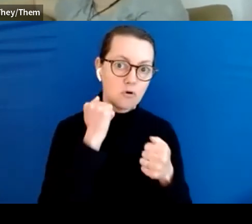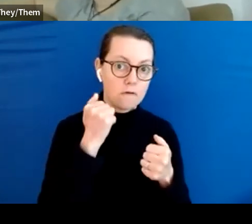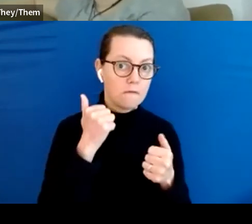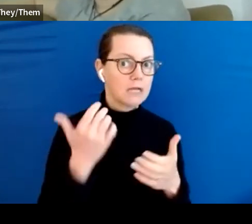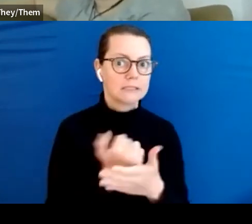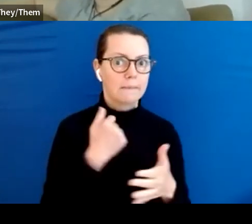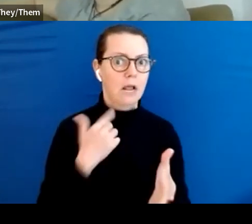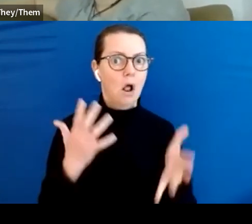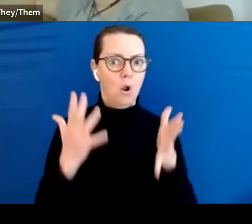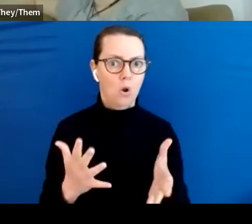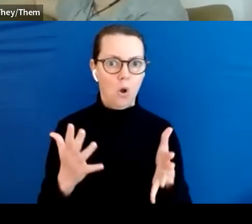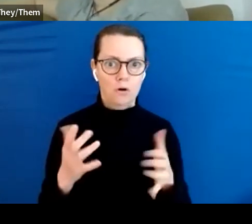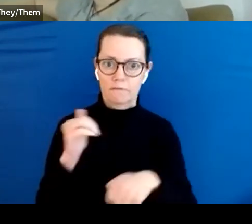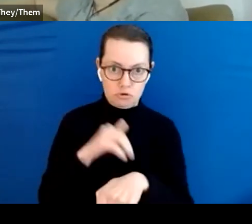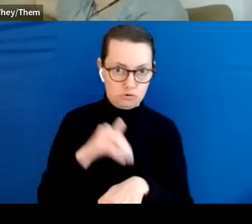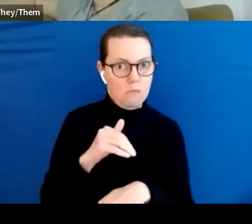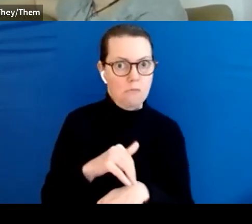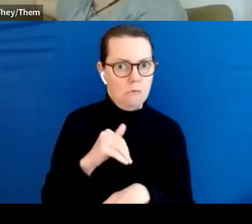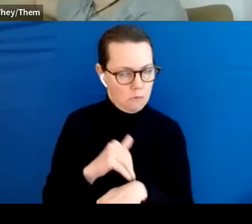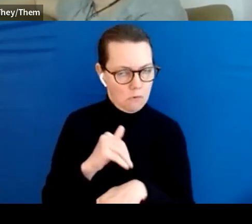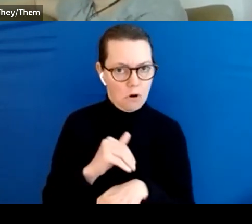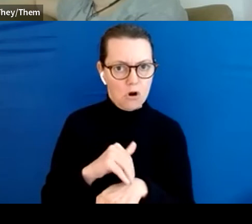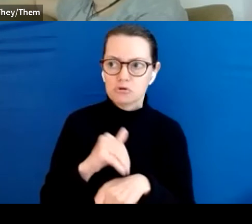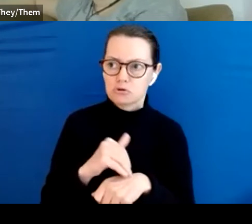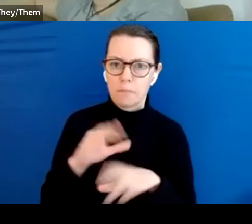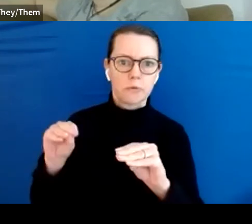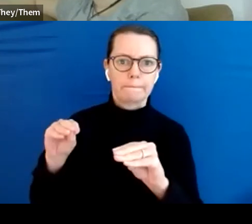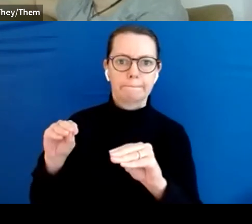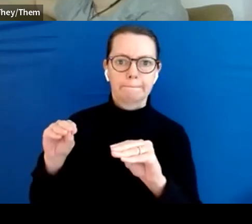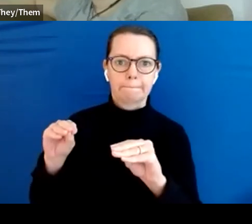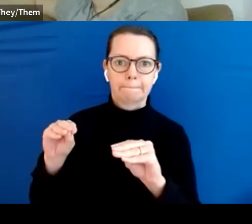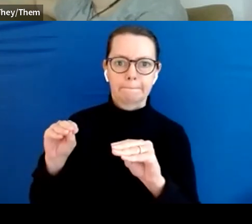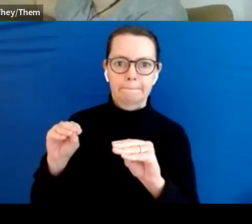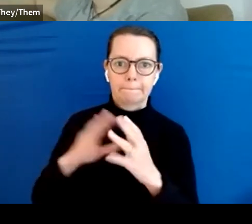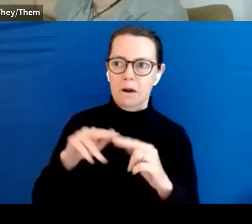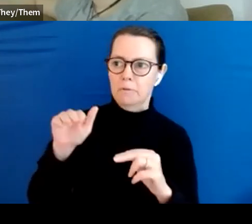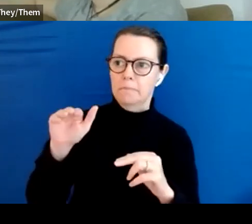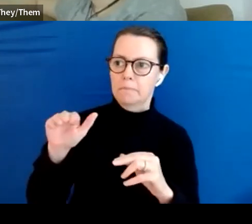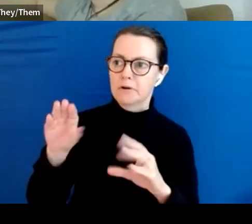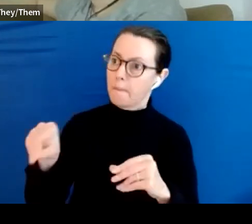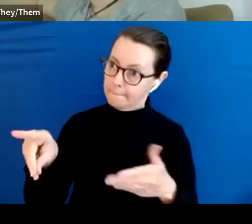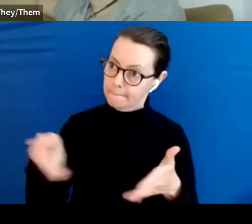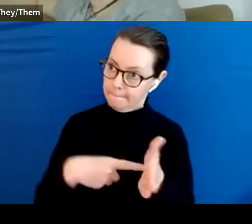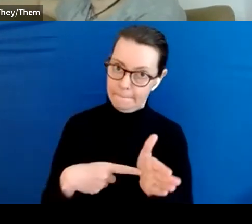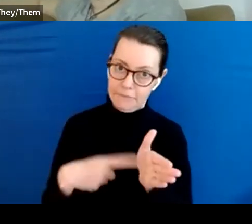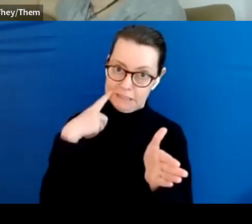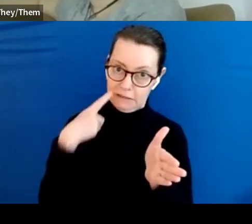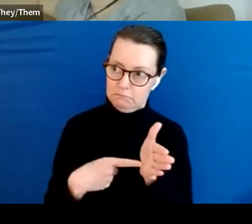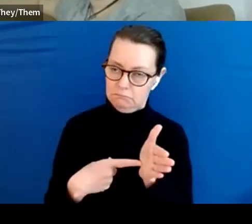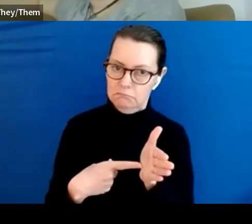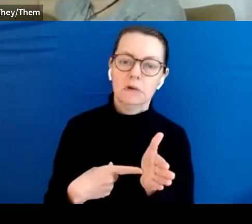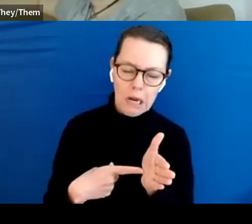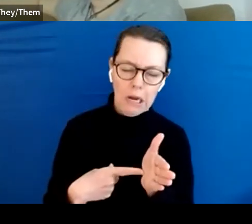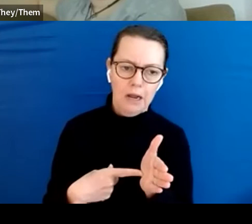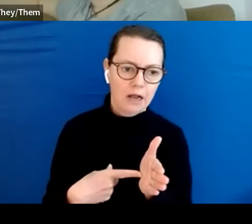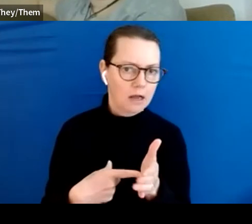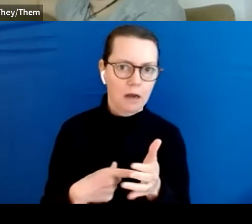It has saved me a bunch of times, it has saved my parents when trying to stick up for me a bunch of times.